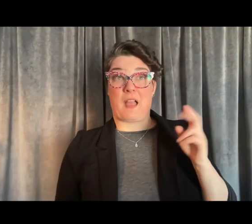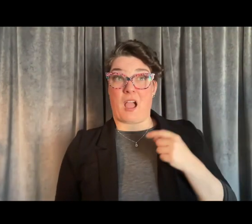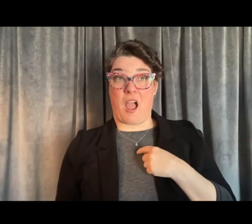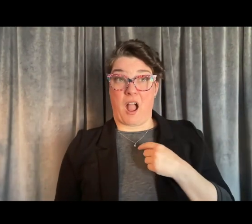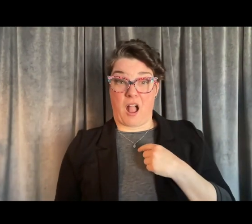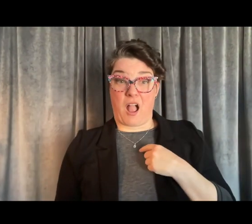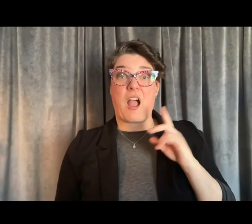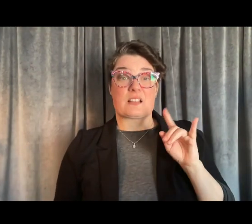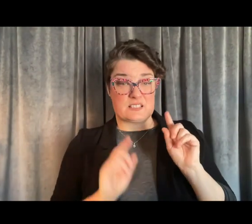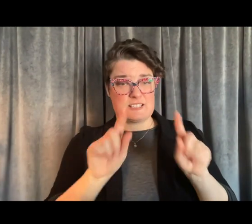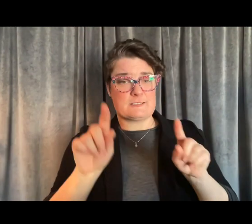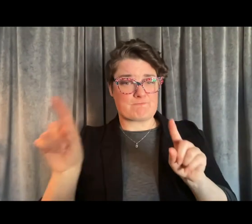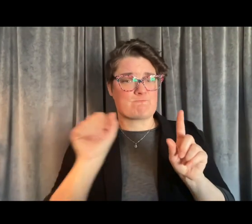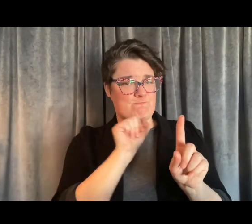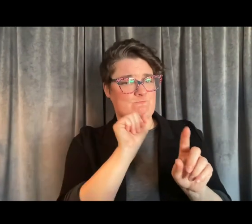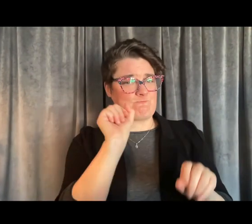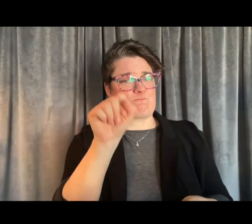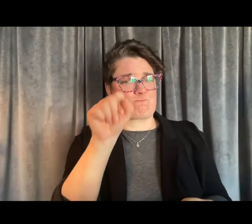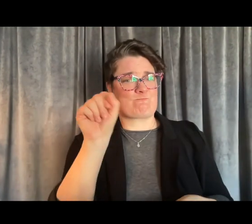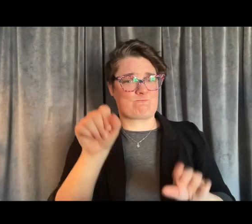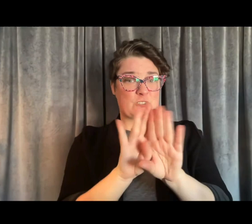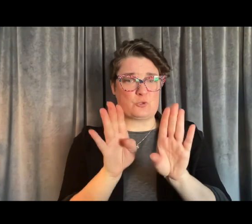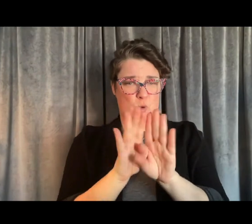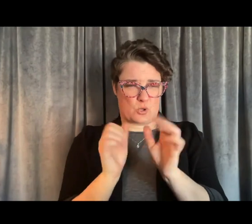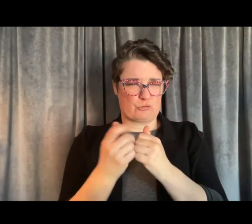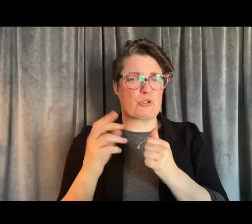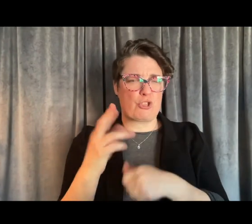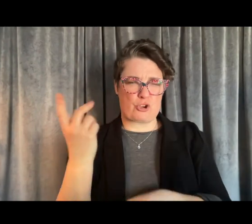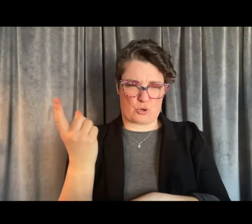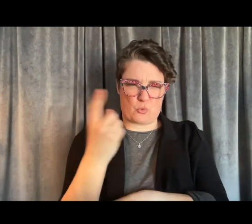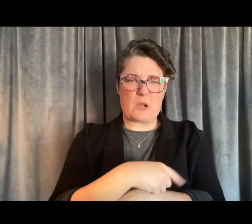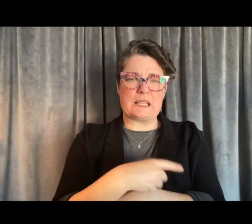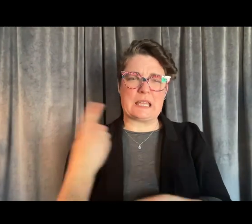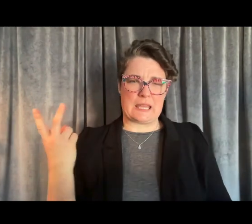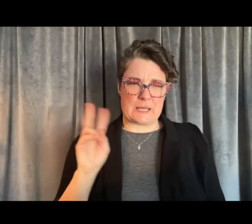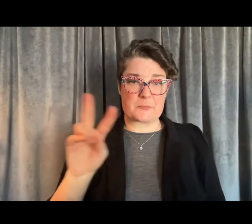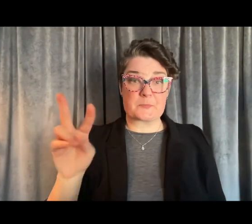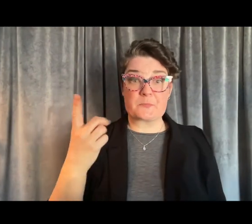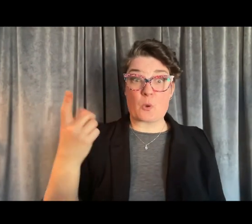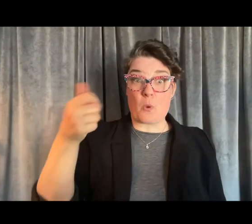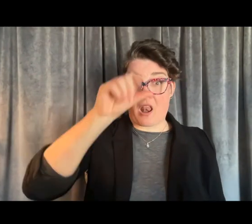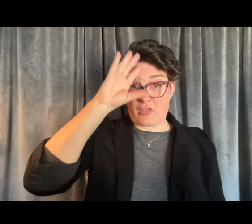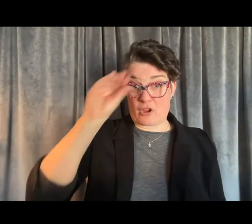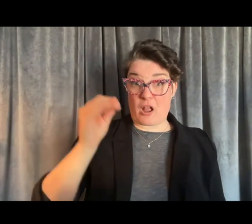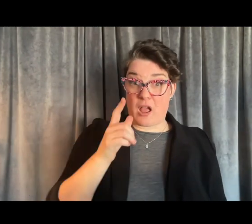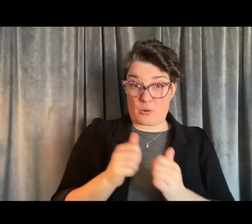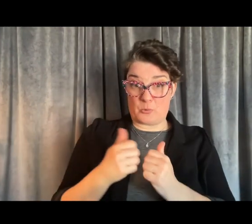I mean, I went knocking doors with her one day and the other guy that was